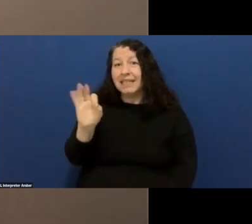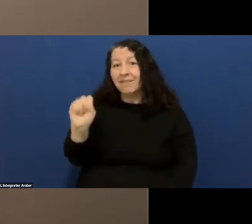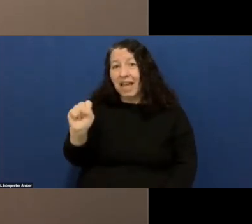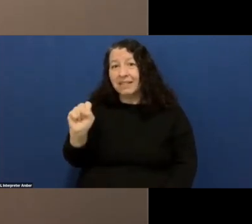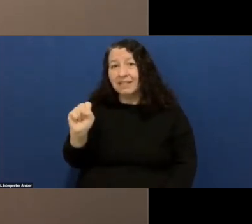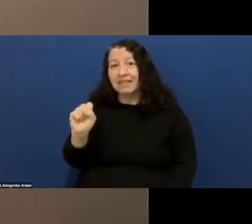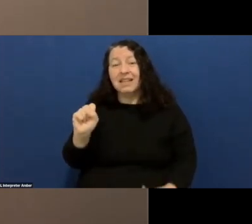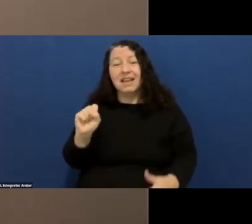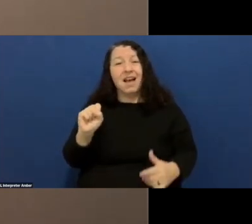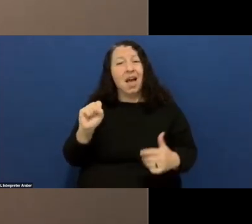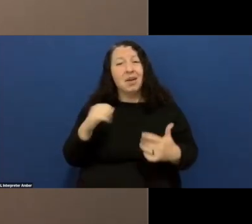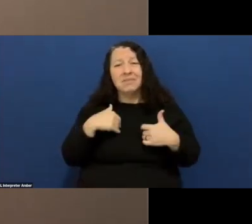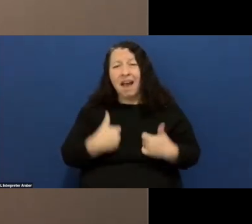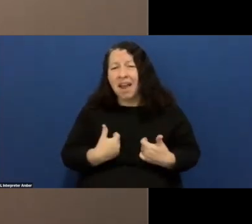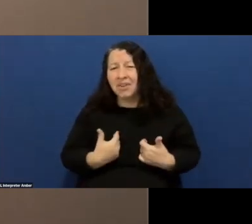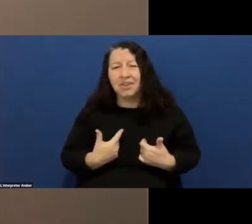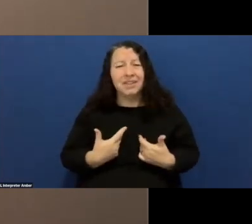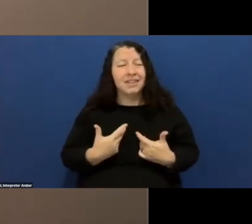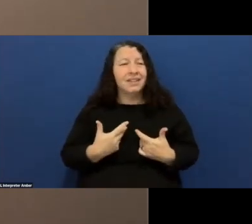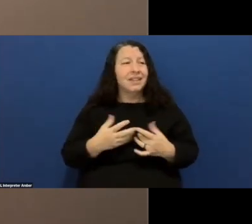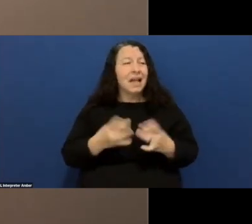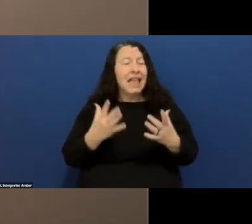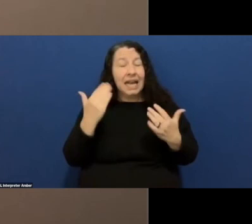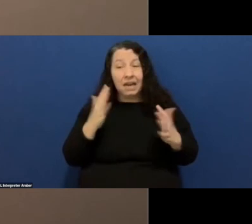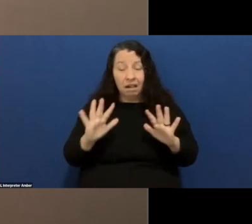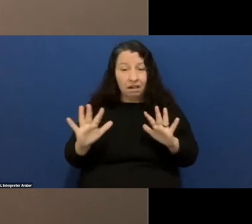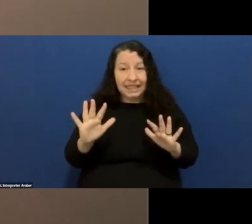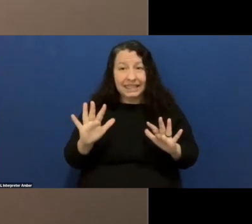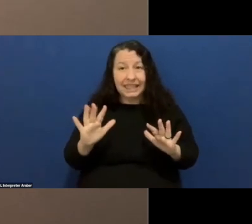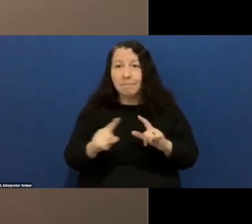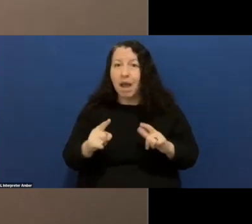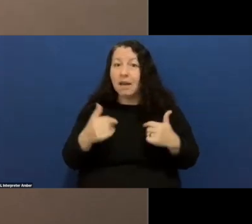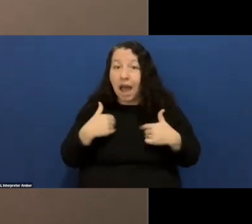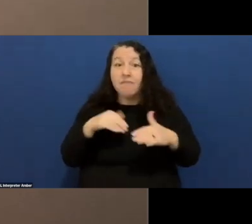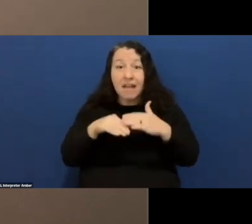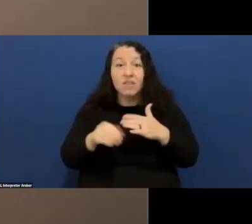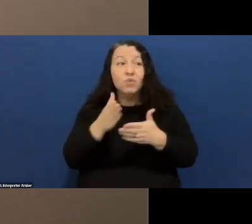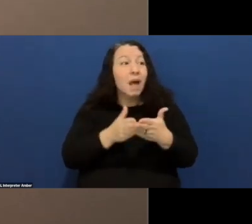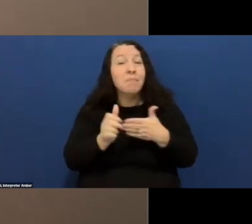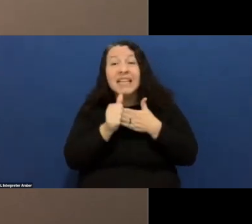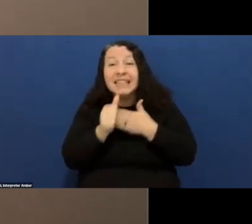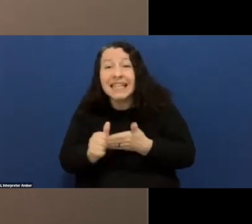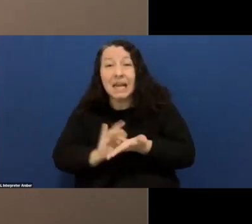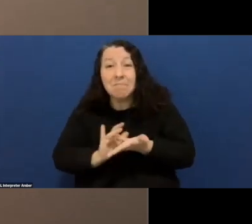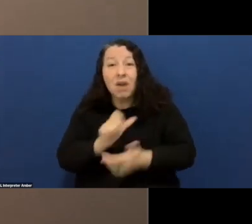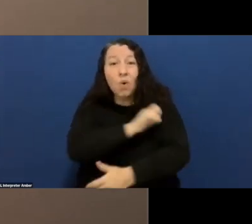light headed and dizzy. But I have access to some of the leading medical authorities